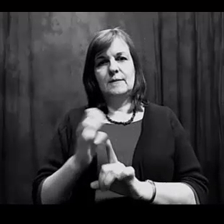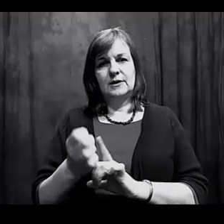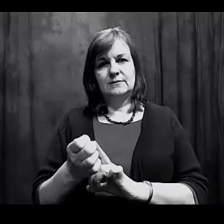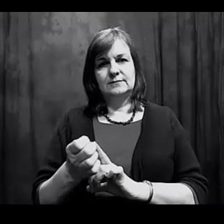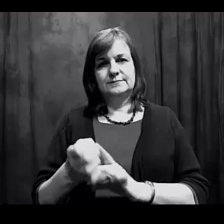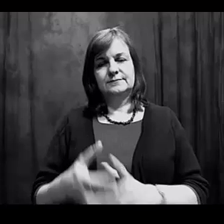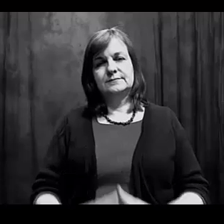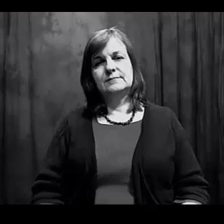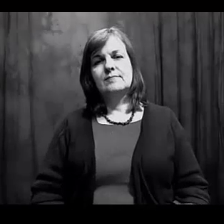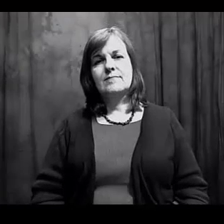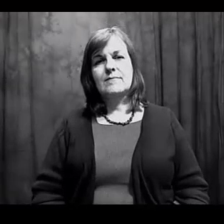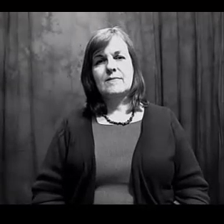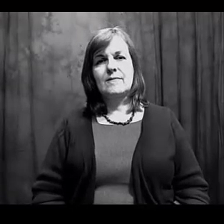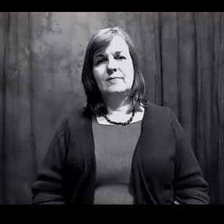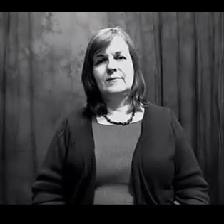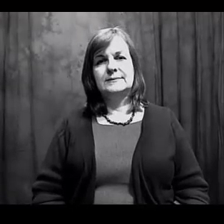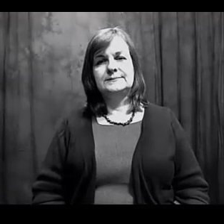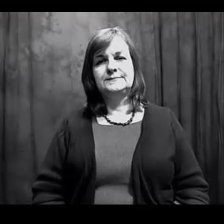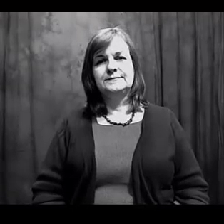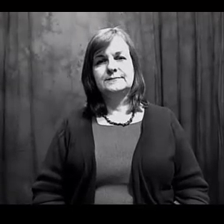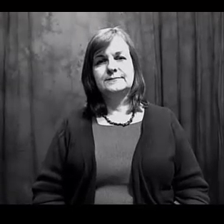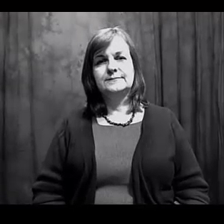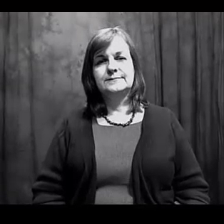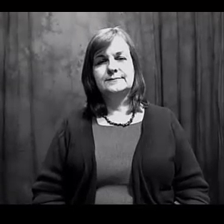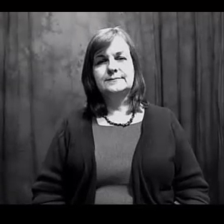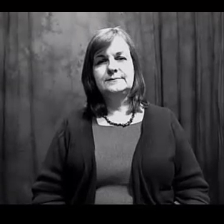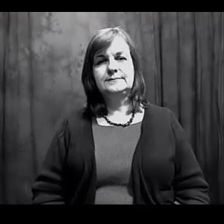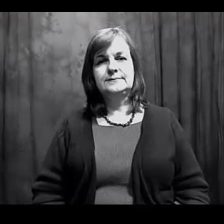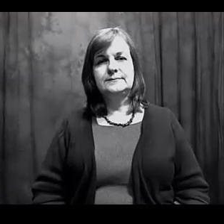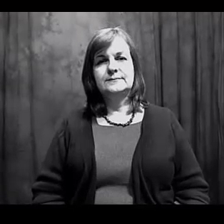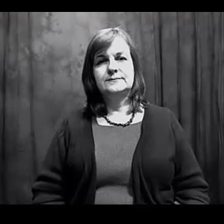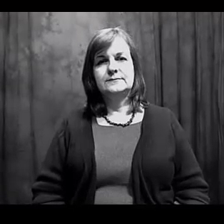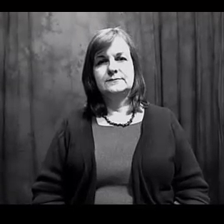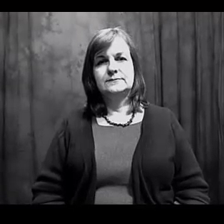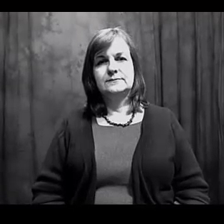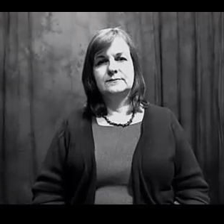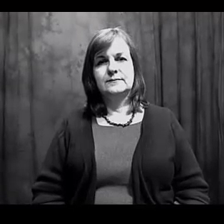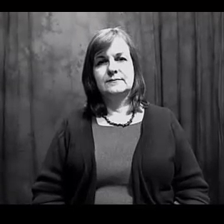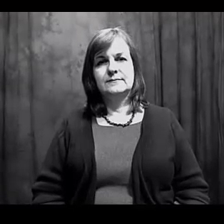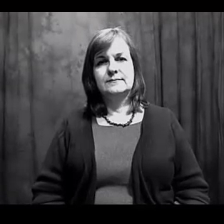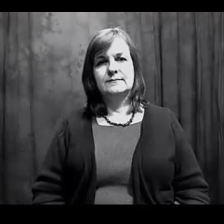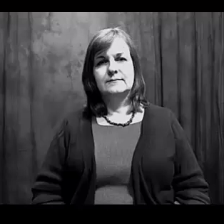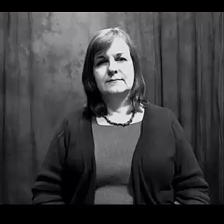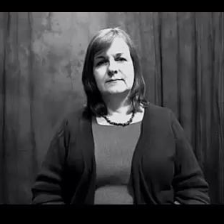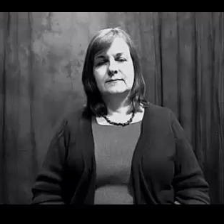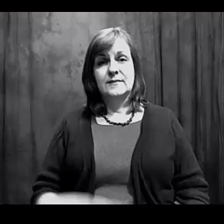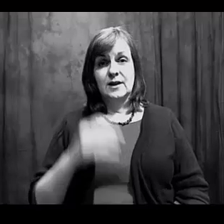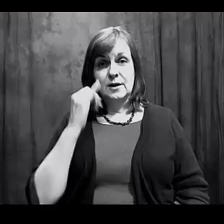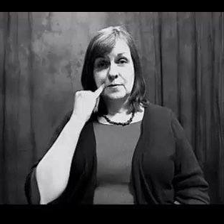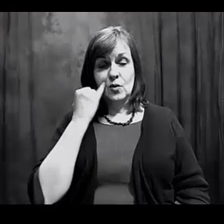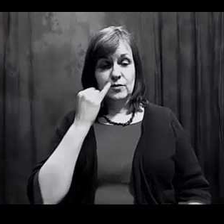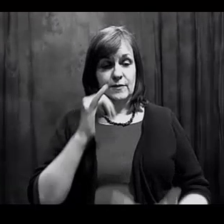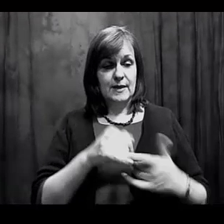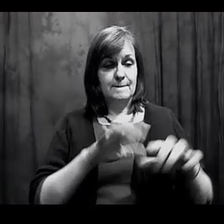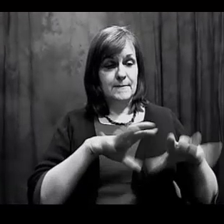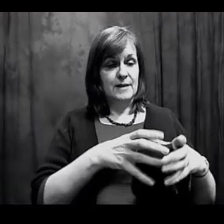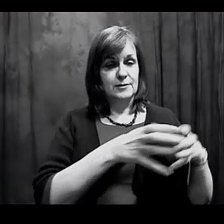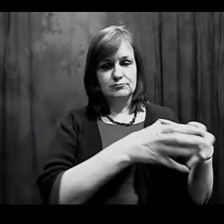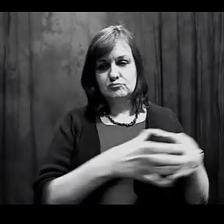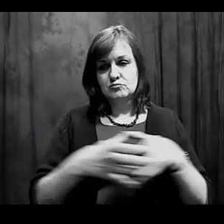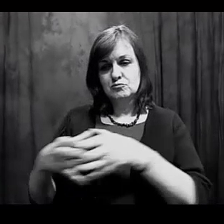so natural selection is only going to work if a trait is favorable